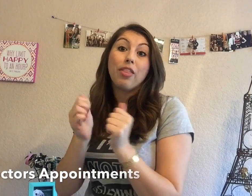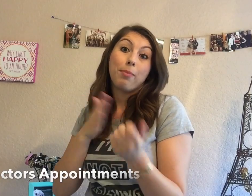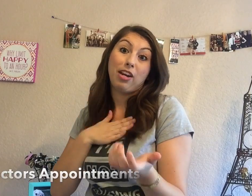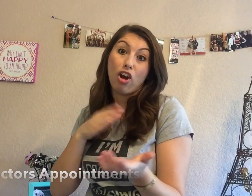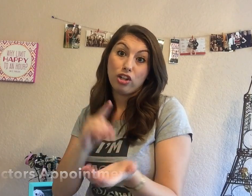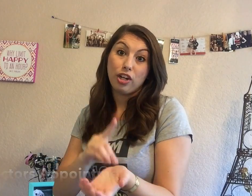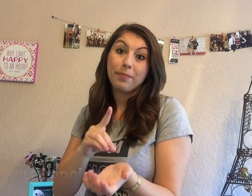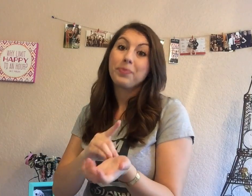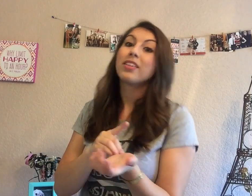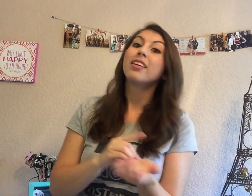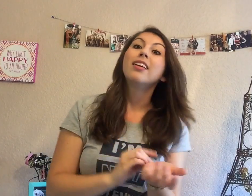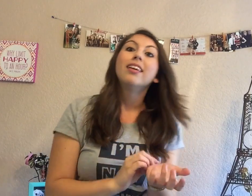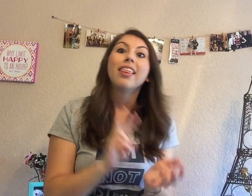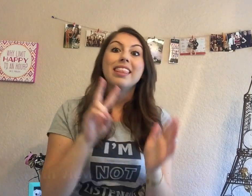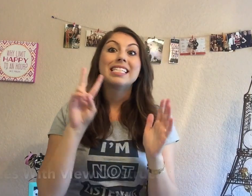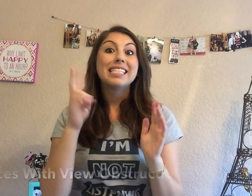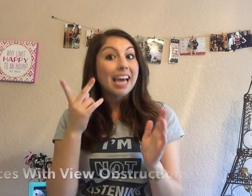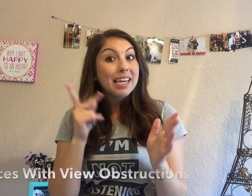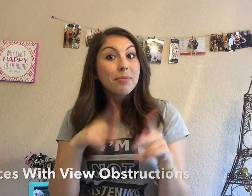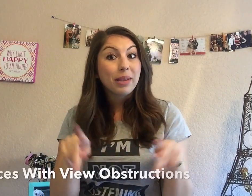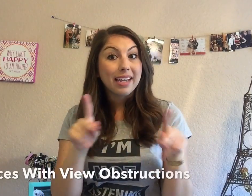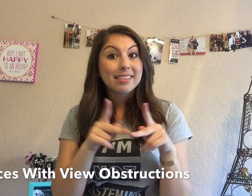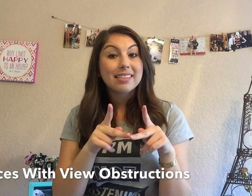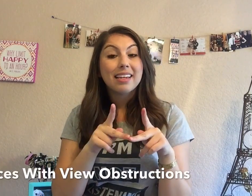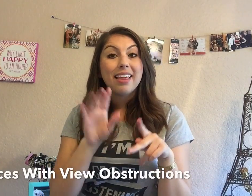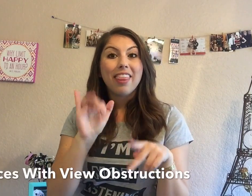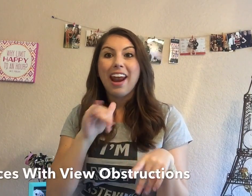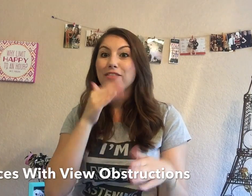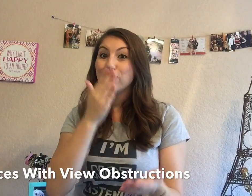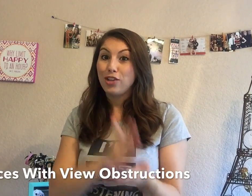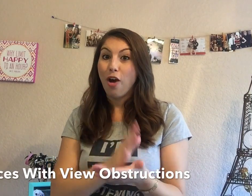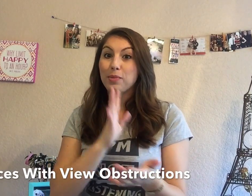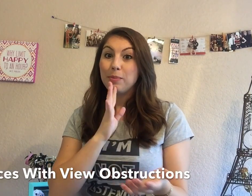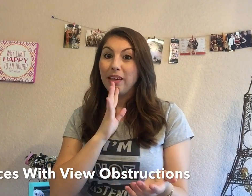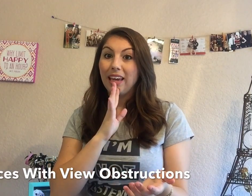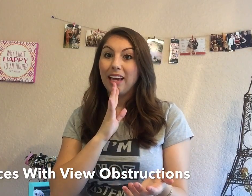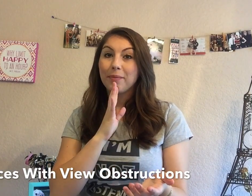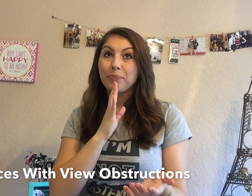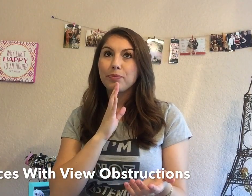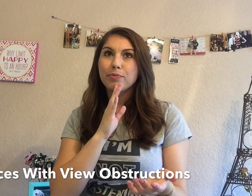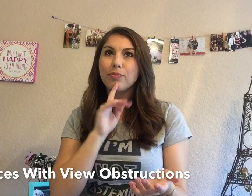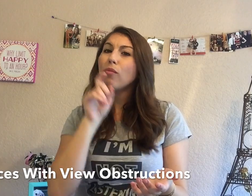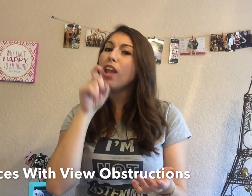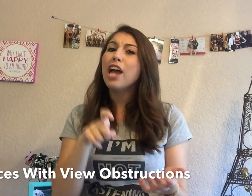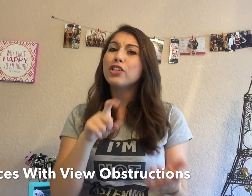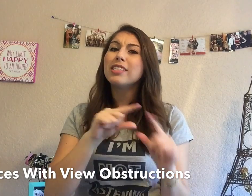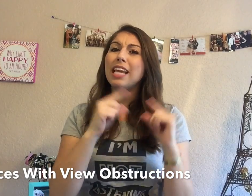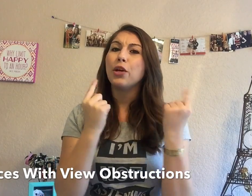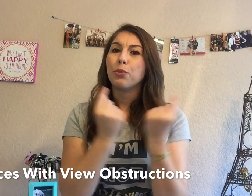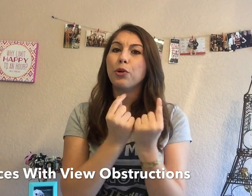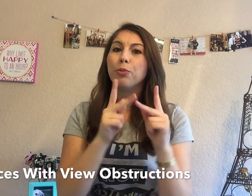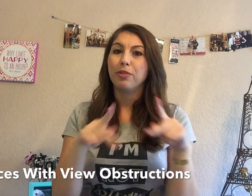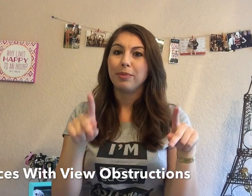my doctor. The second place that I've stopped speaking, I should say group of